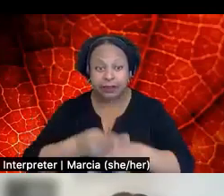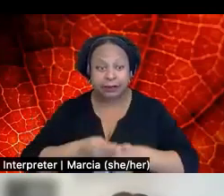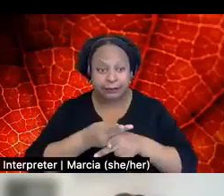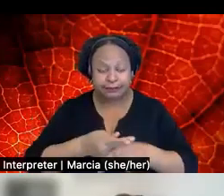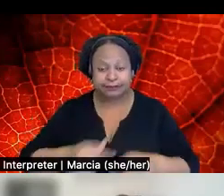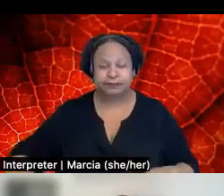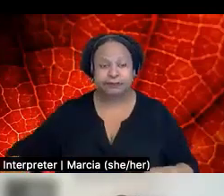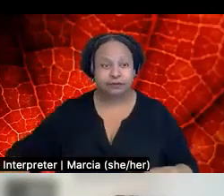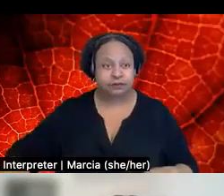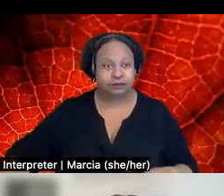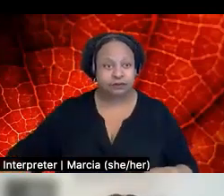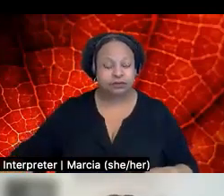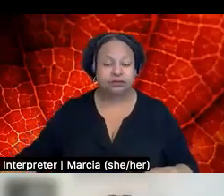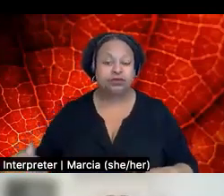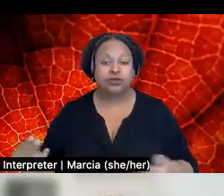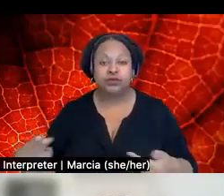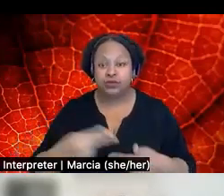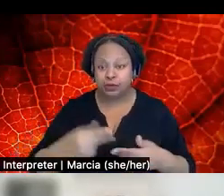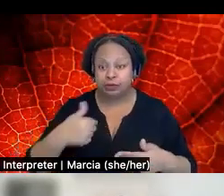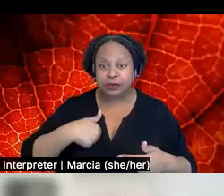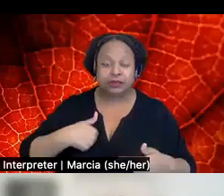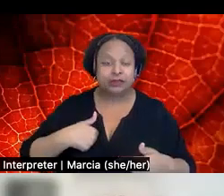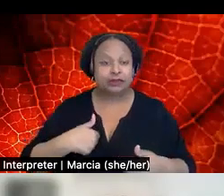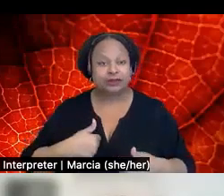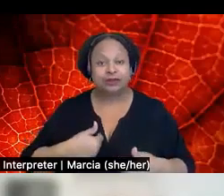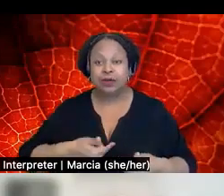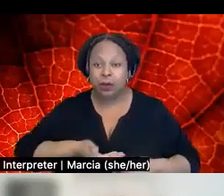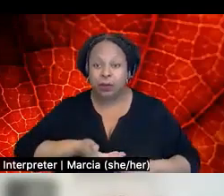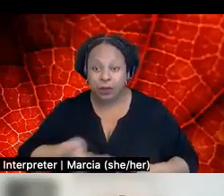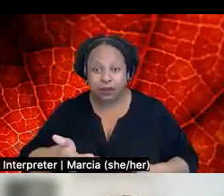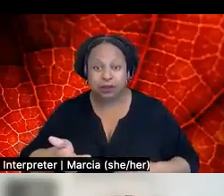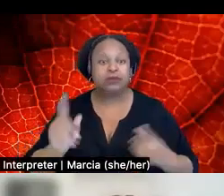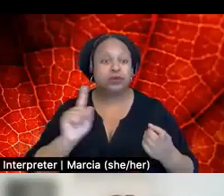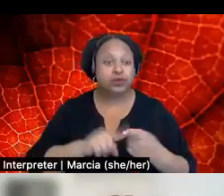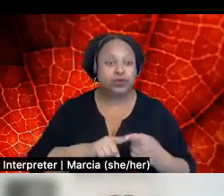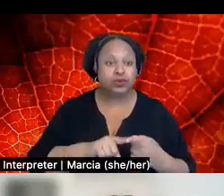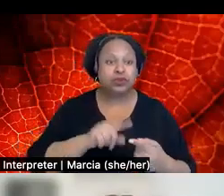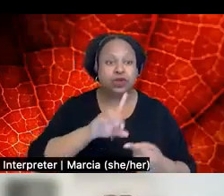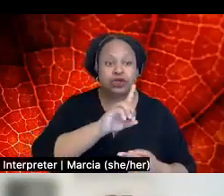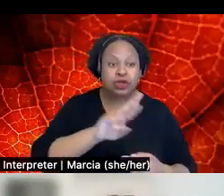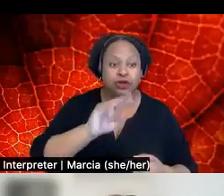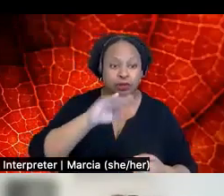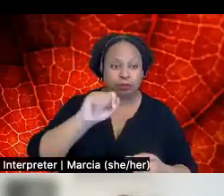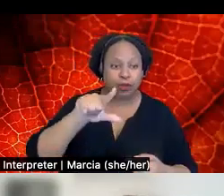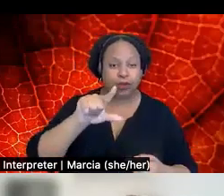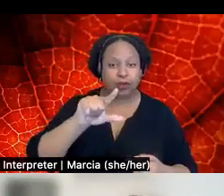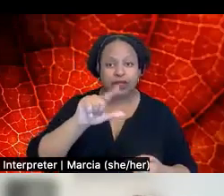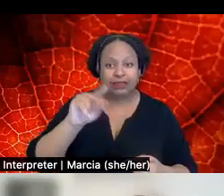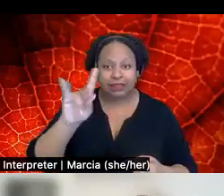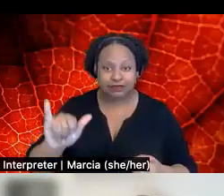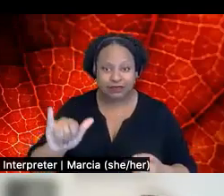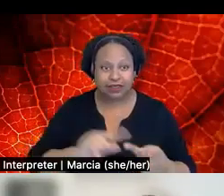Please join me in a warm welcome to Dr. Pearl Levy and Dr. Tony Pinatello.